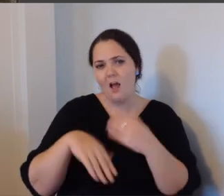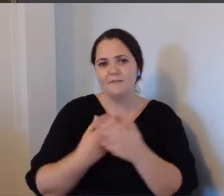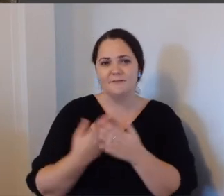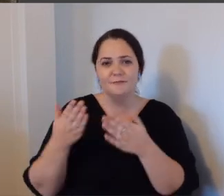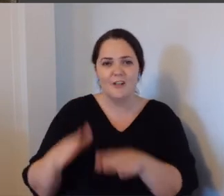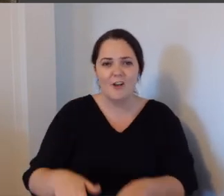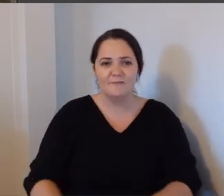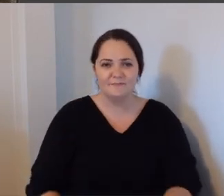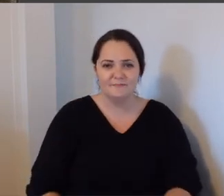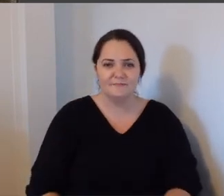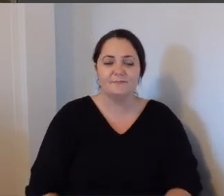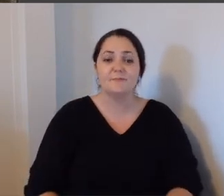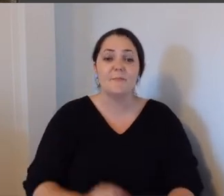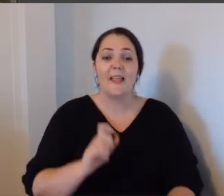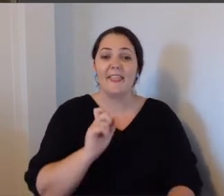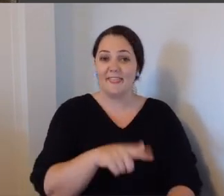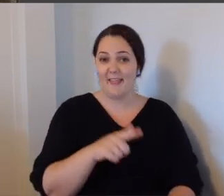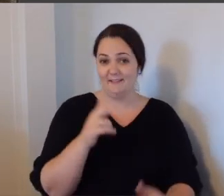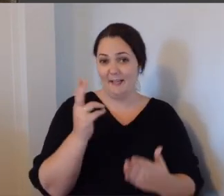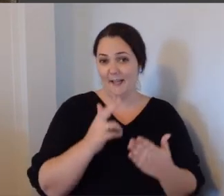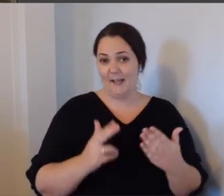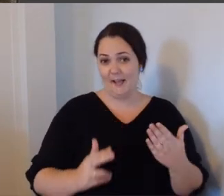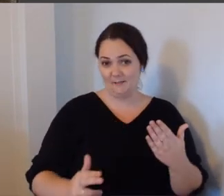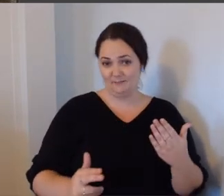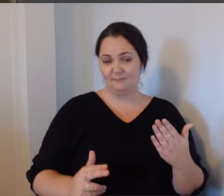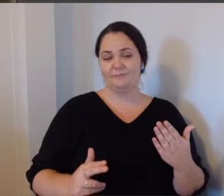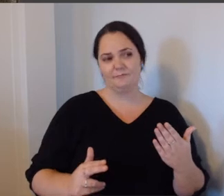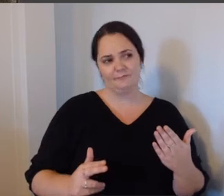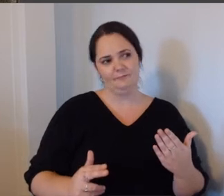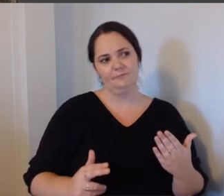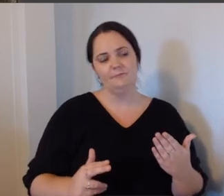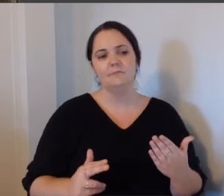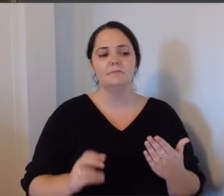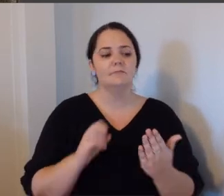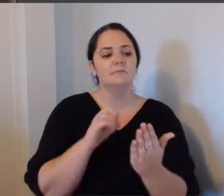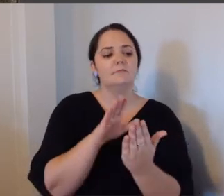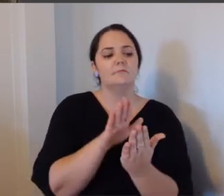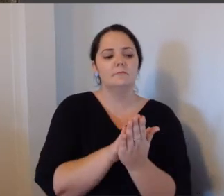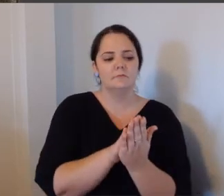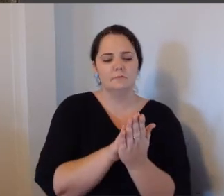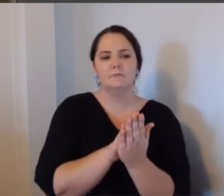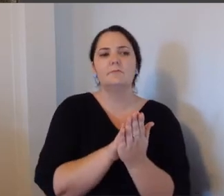exhibition was painted just on the cusp of what is considered by Caravaggio scholars his mature style.